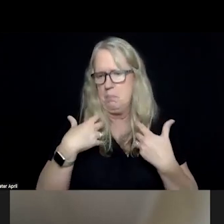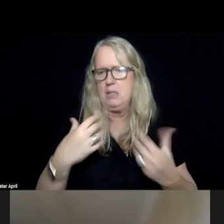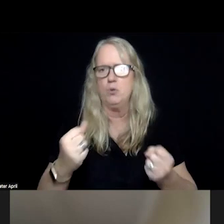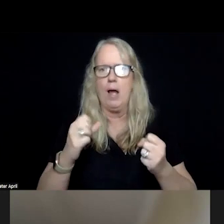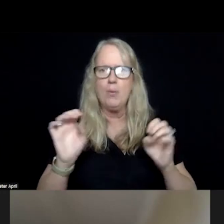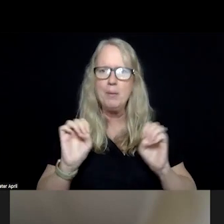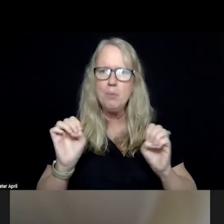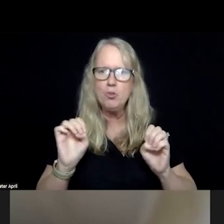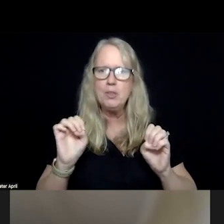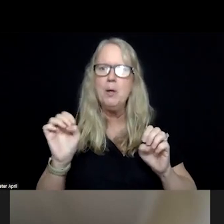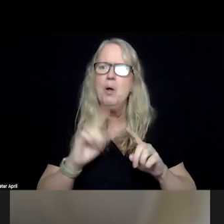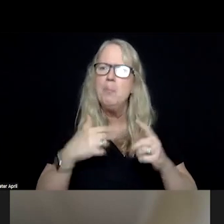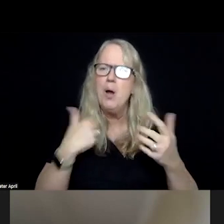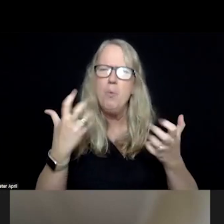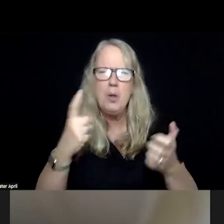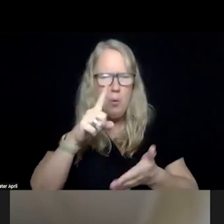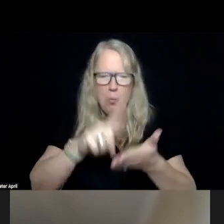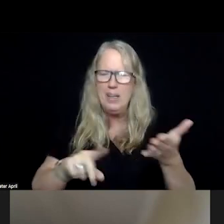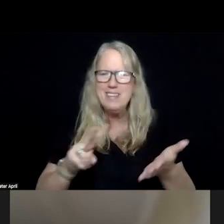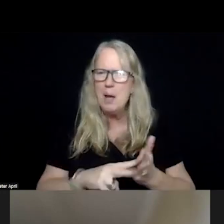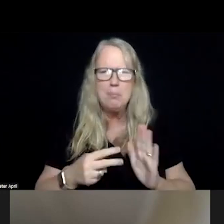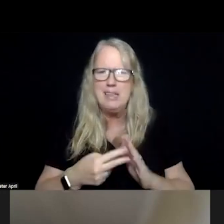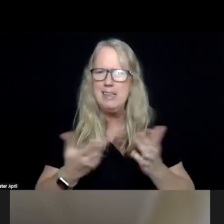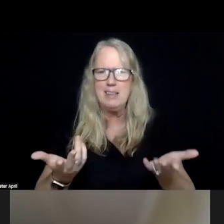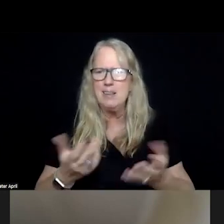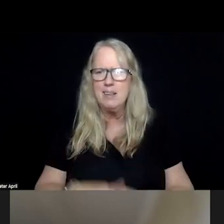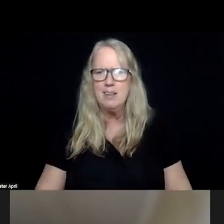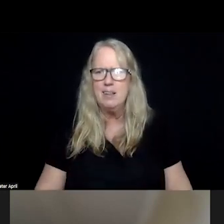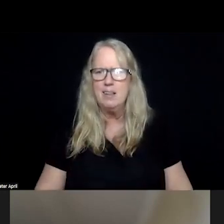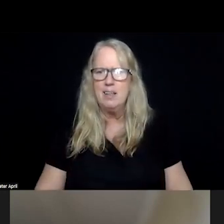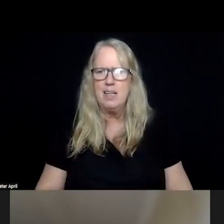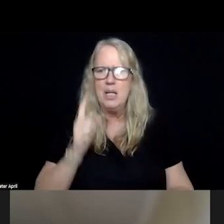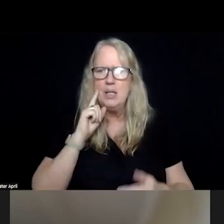BUT WHAT DOES THAT MEAN? I WAS FINDING PIECES HERE AND